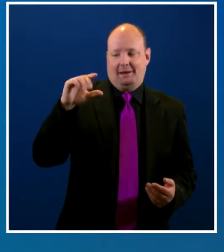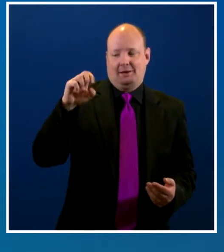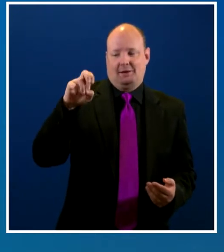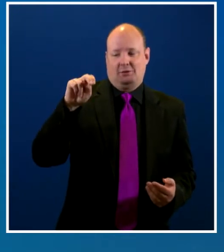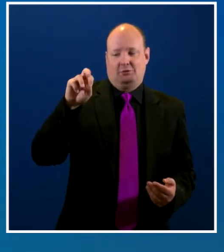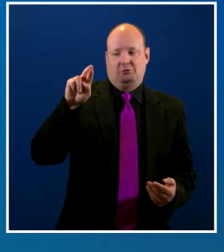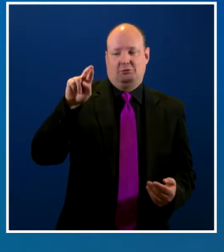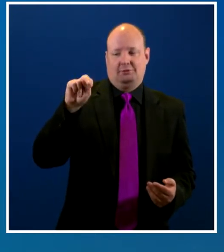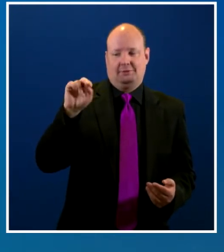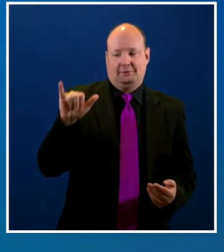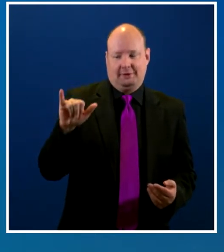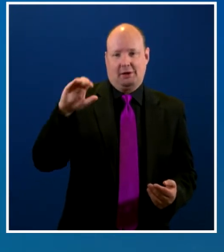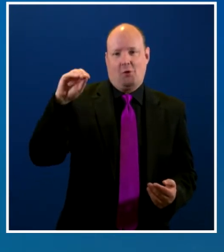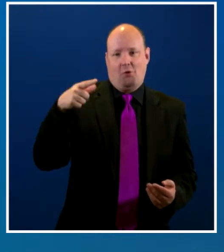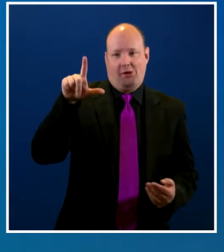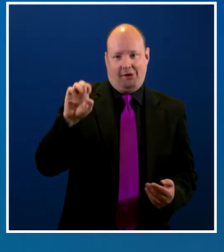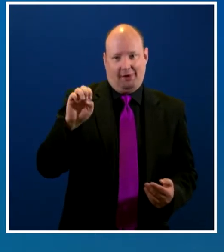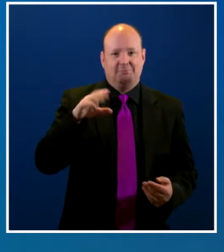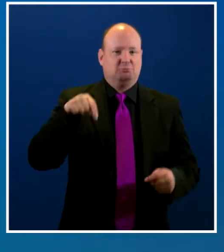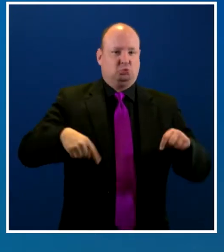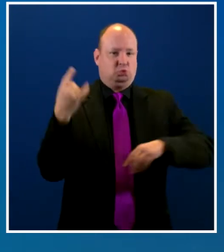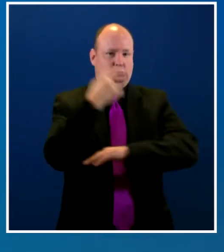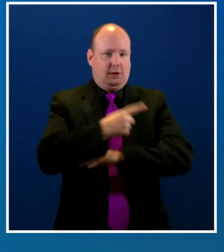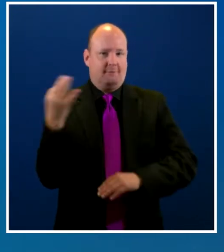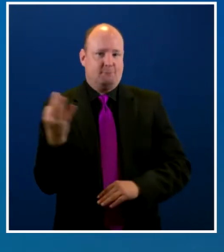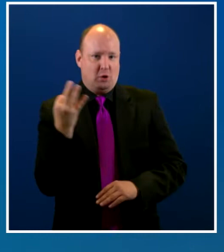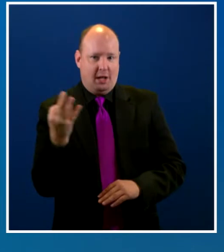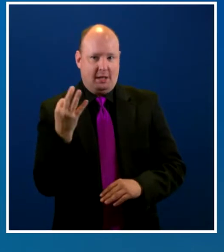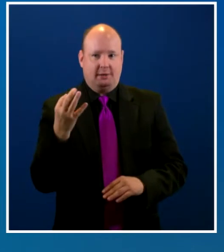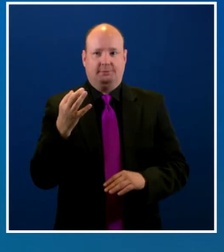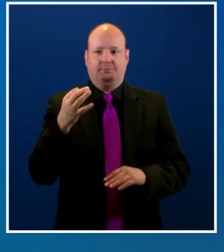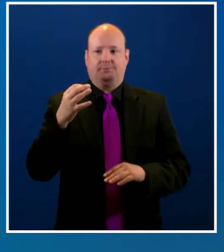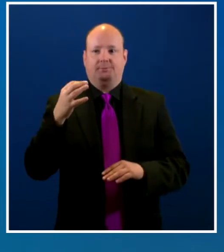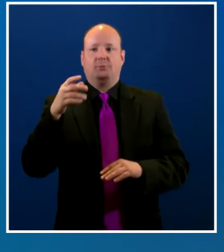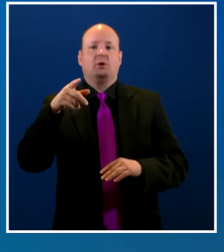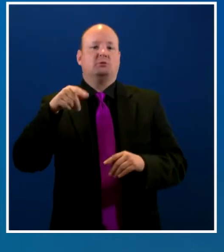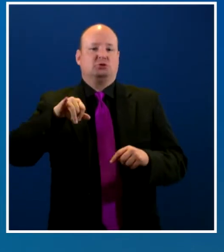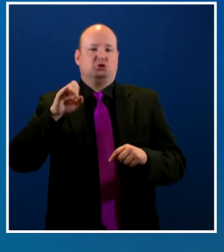Thank you to Jeb Baldridge and Judi Webb, our American Sign Language interpreters today.